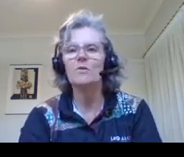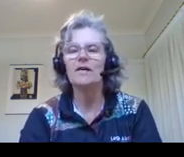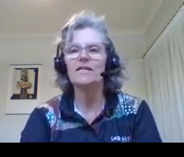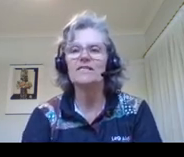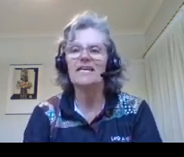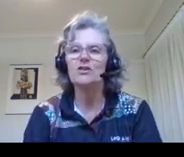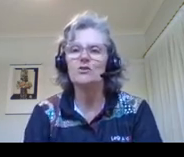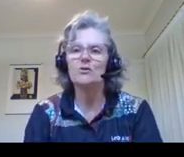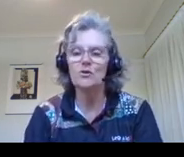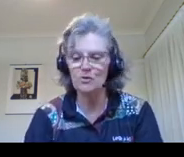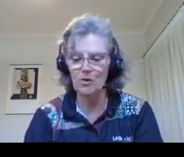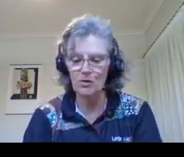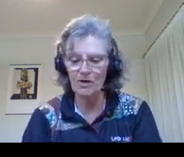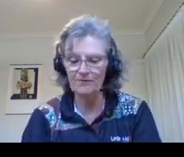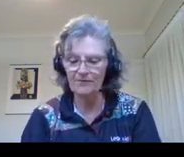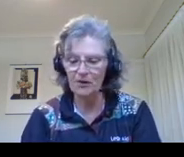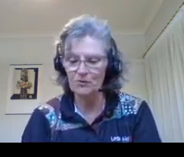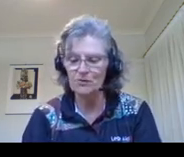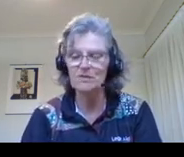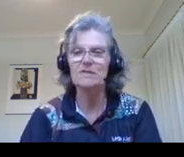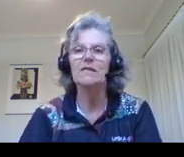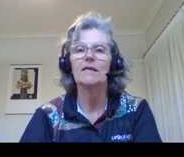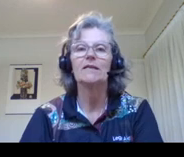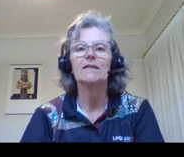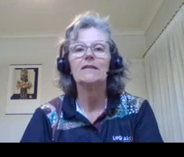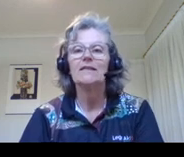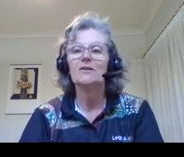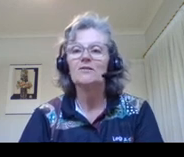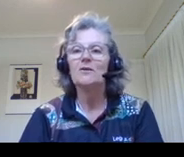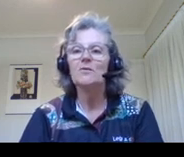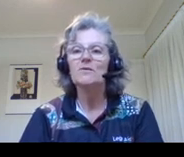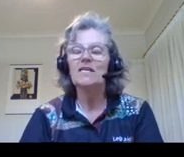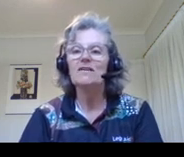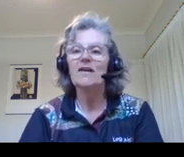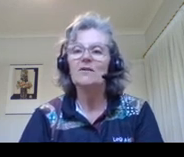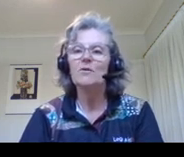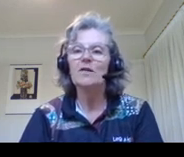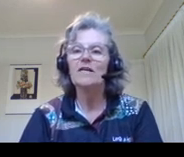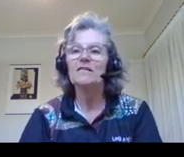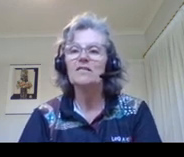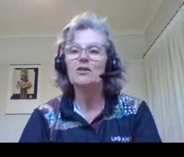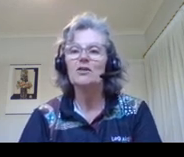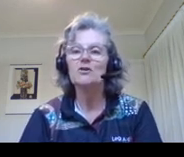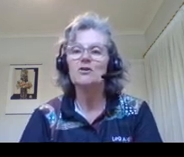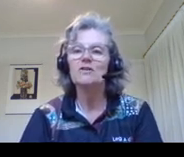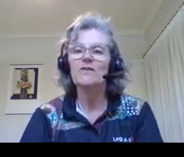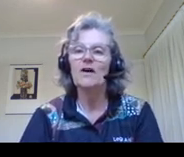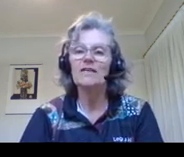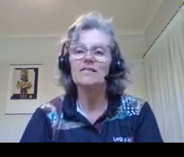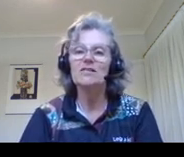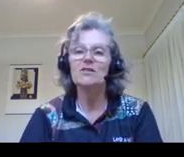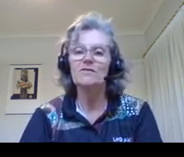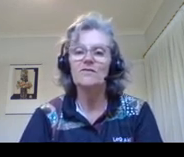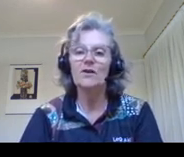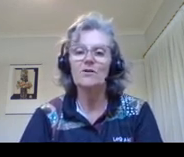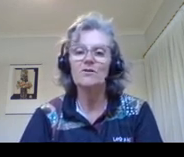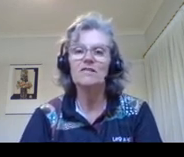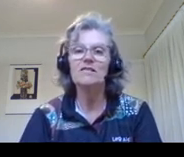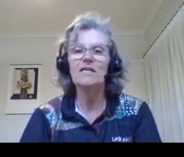is that a true or a false so we'll see if our audience you can use your device to vote um